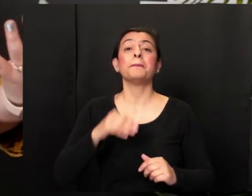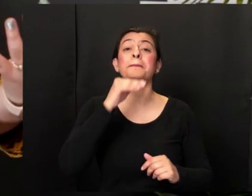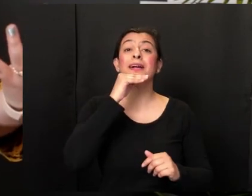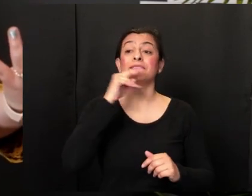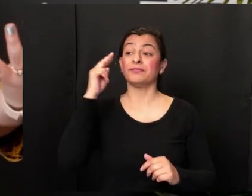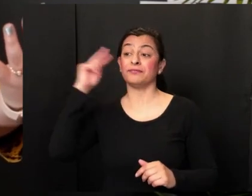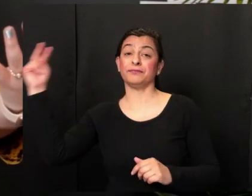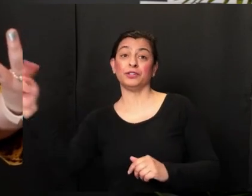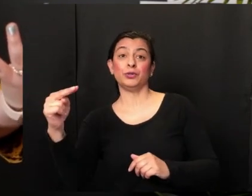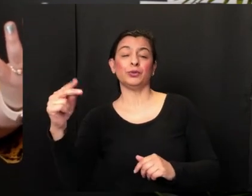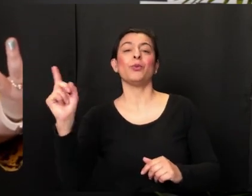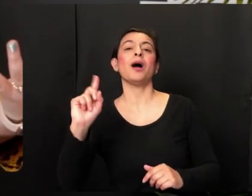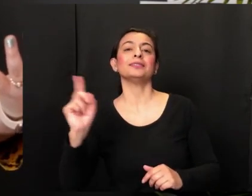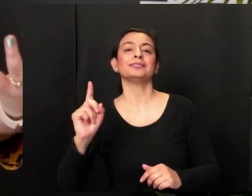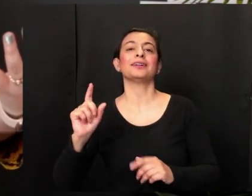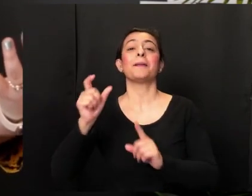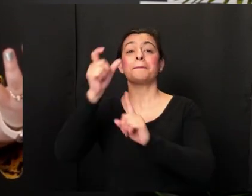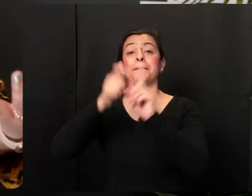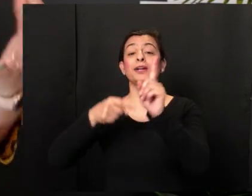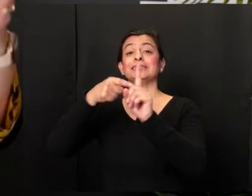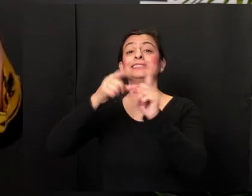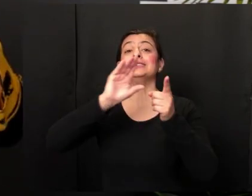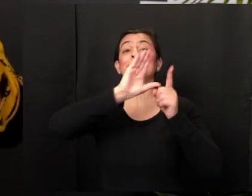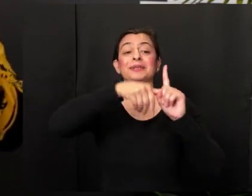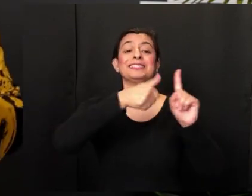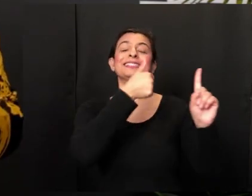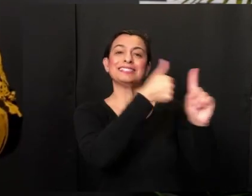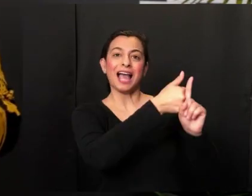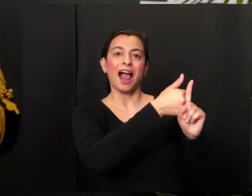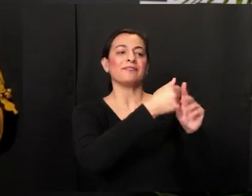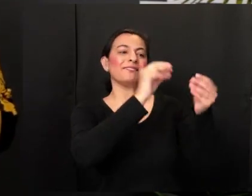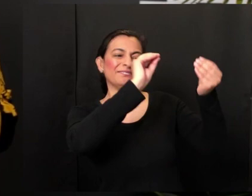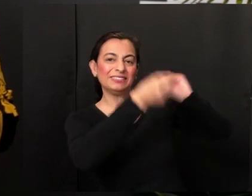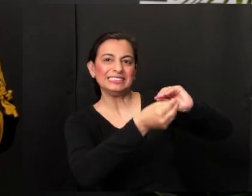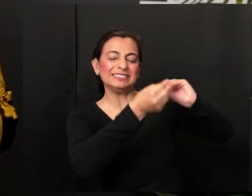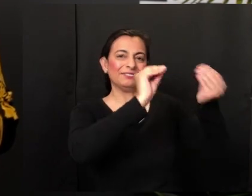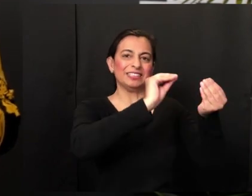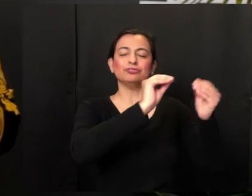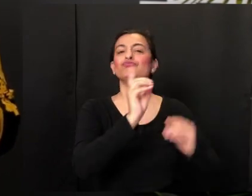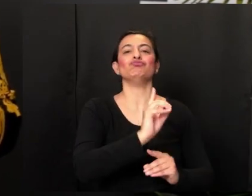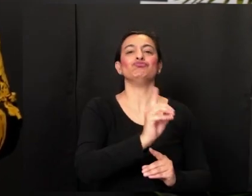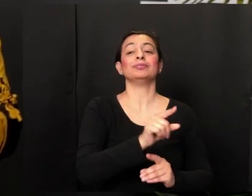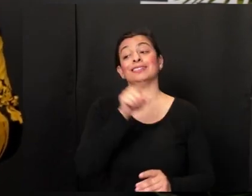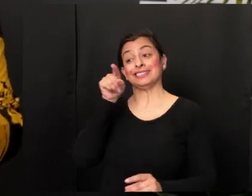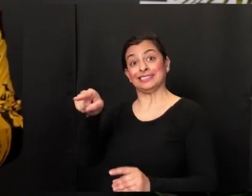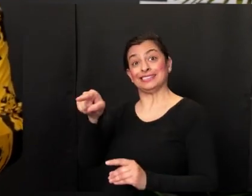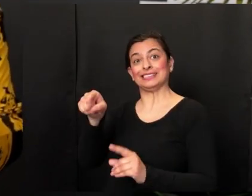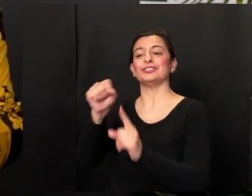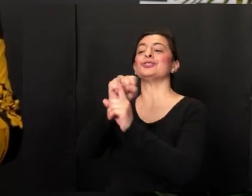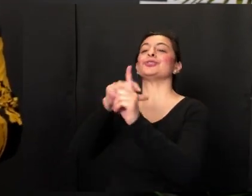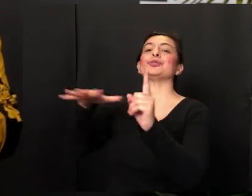as something that needs to change, but rather society as the element that needs to change.